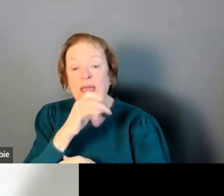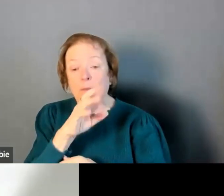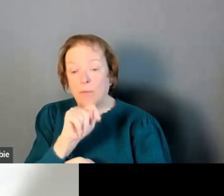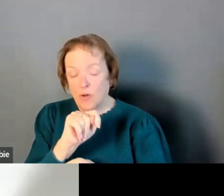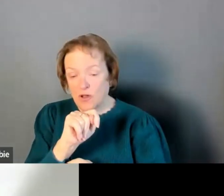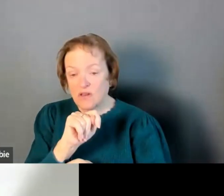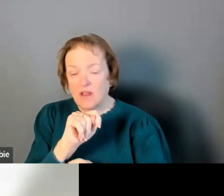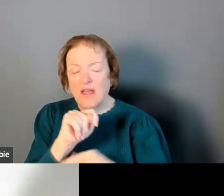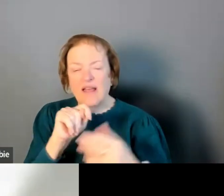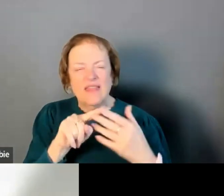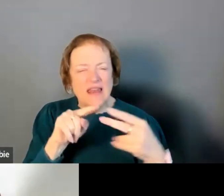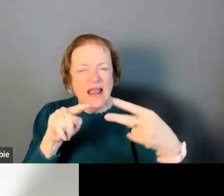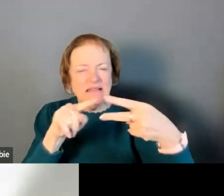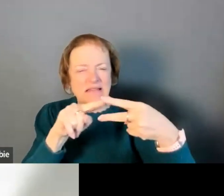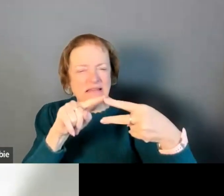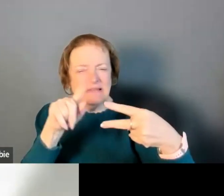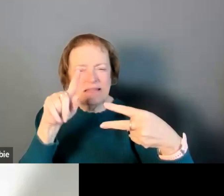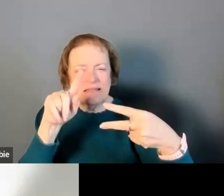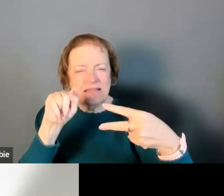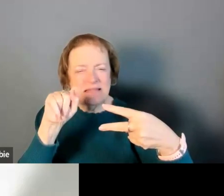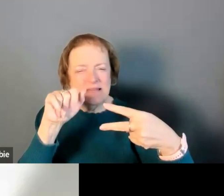tablet and computer, but we have been pressing.